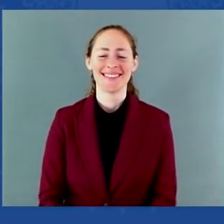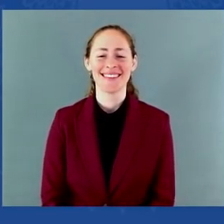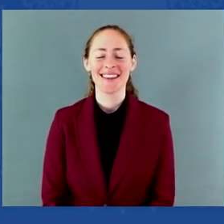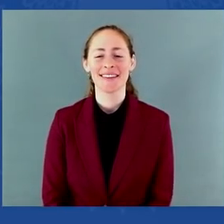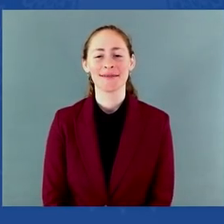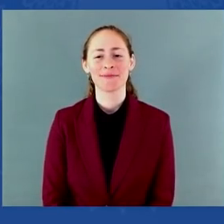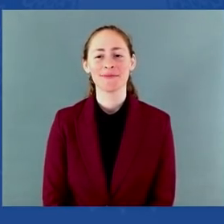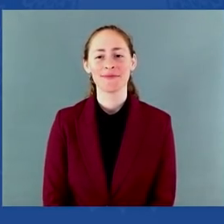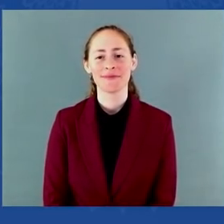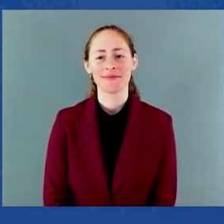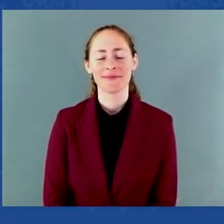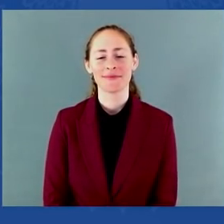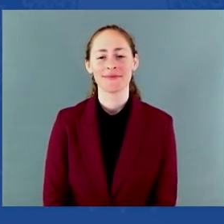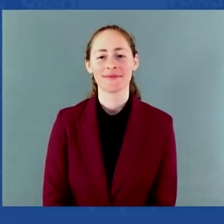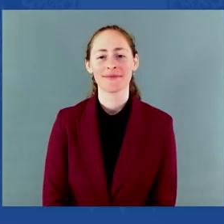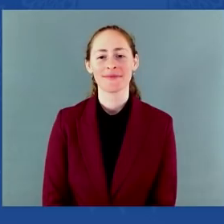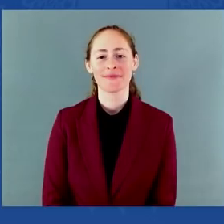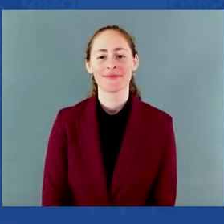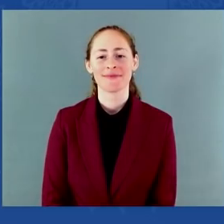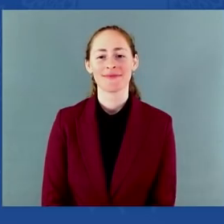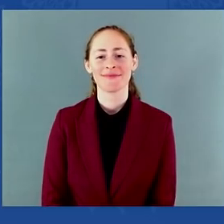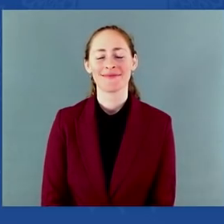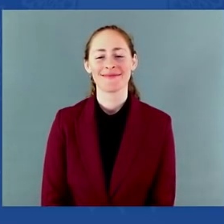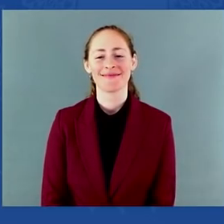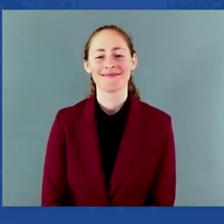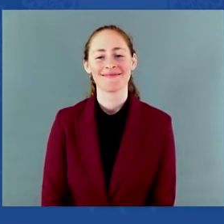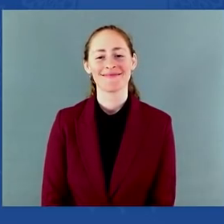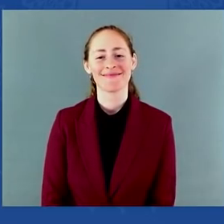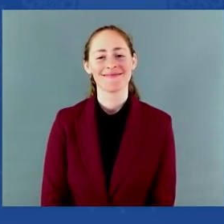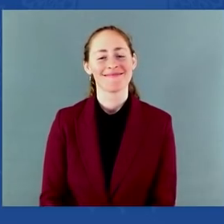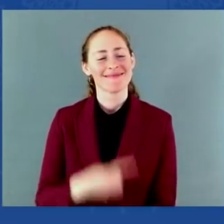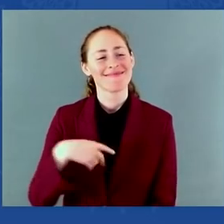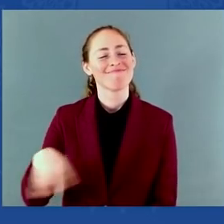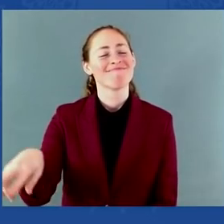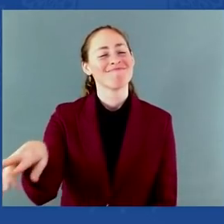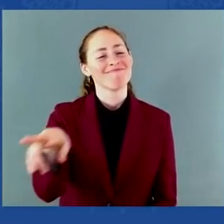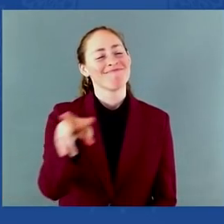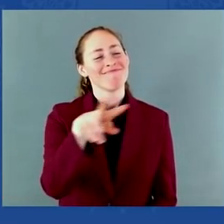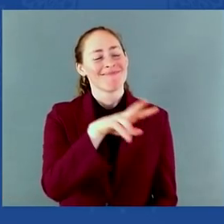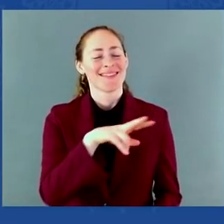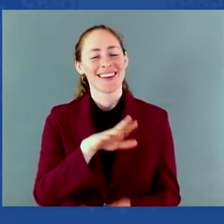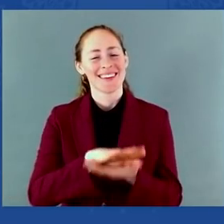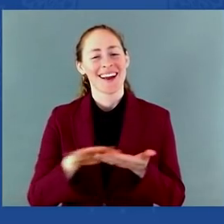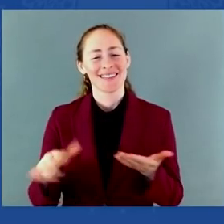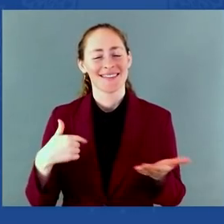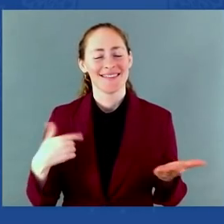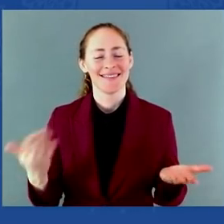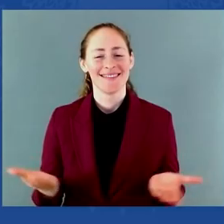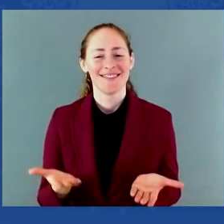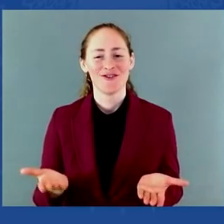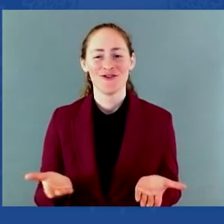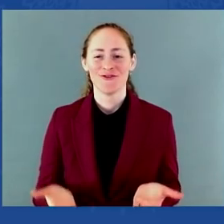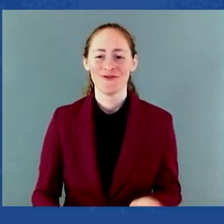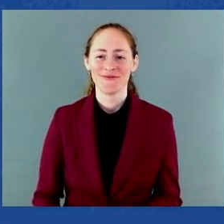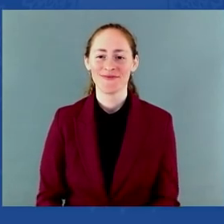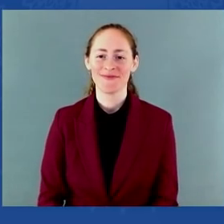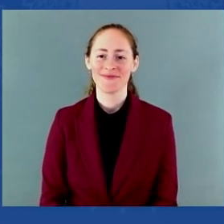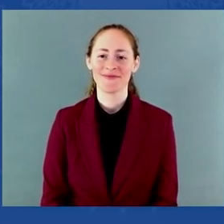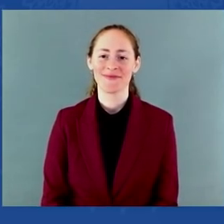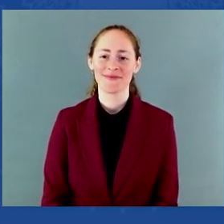I can see that. Commissioner Sheehan: Well, good afternoon, everyone.